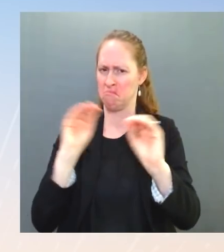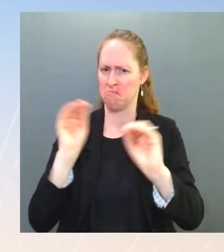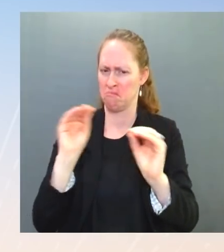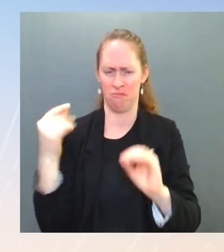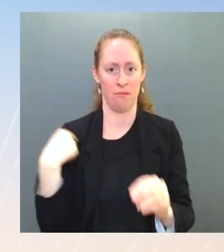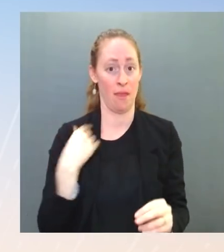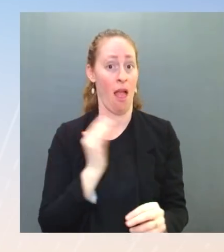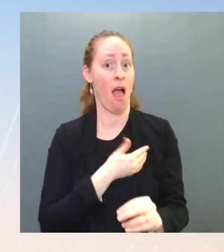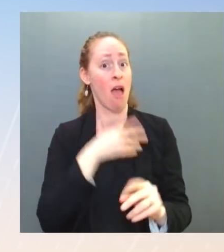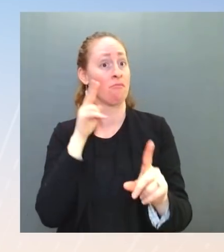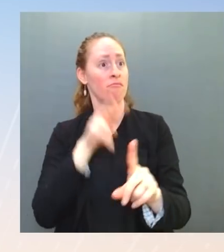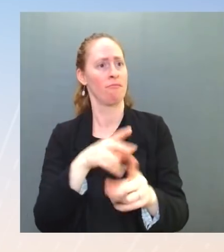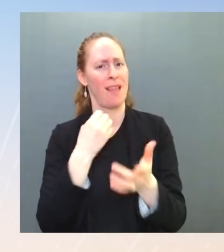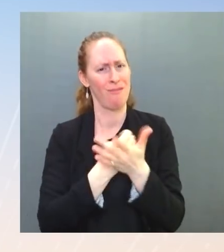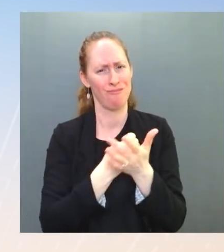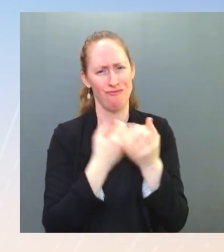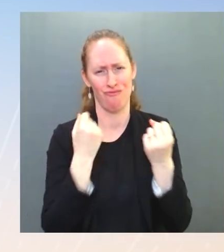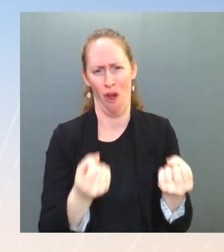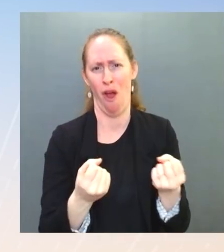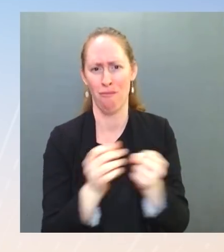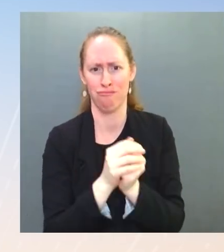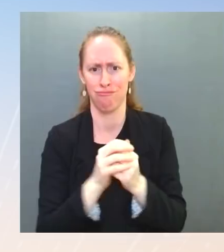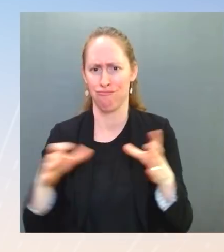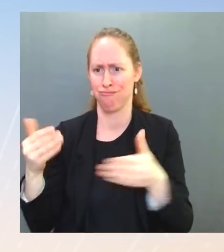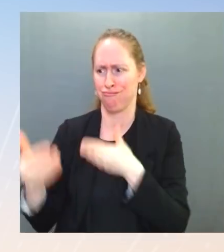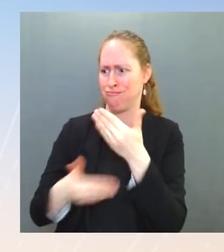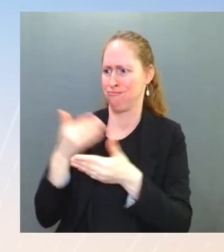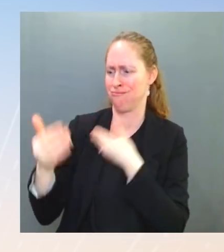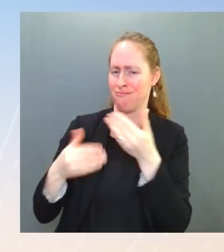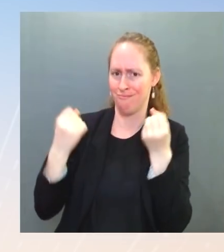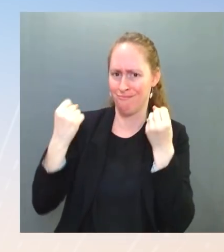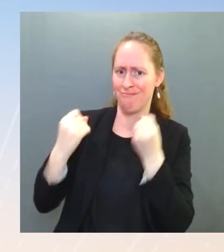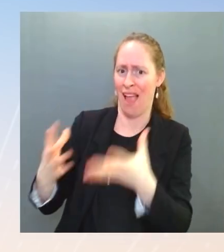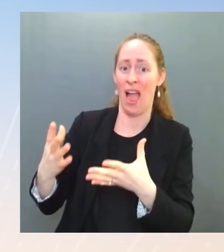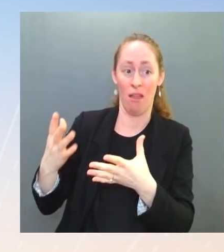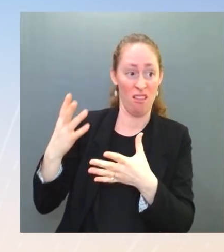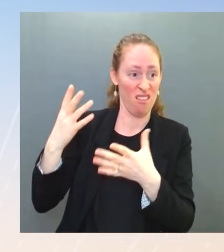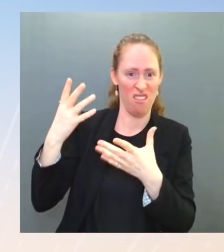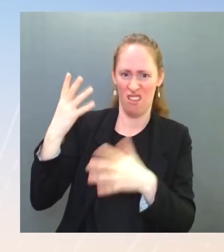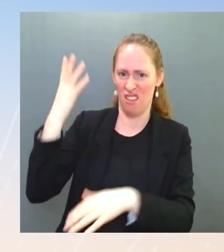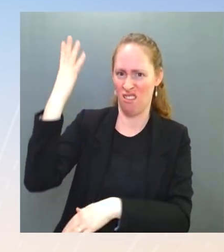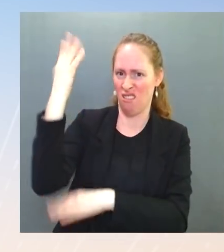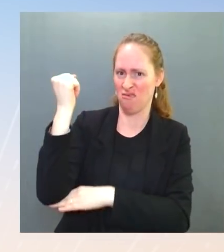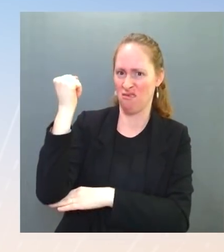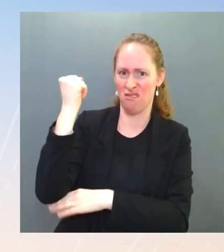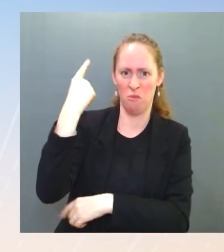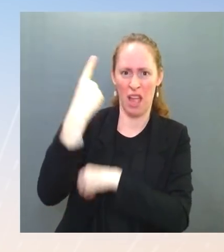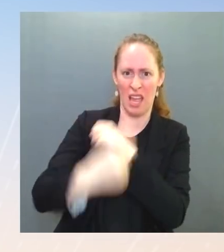than any year in American history. We saw the unemployment rate at 3.6 percent last month,